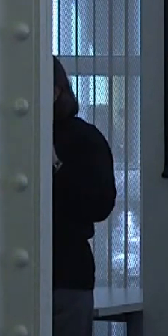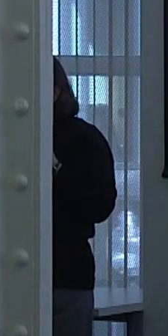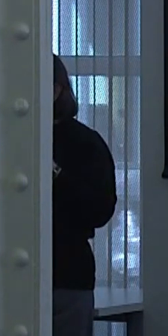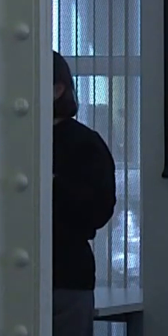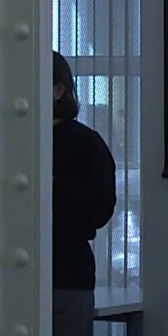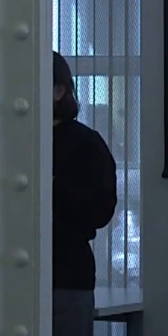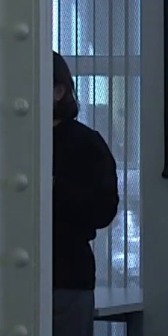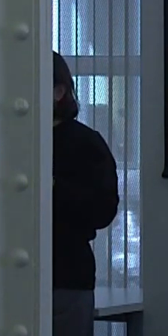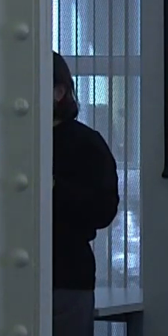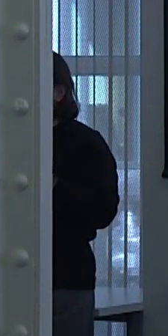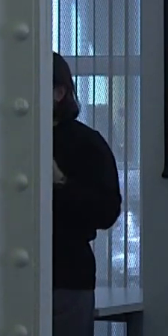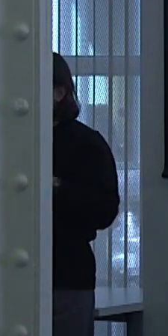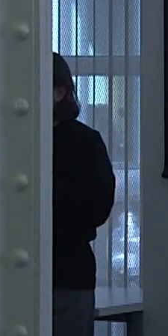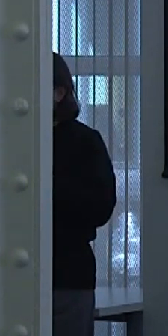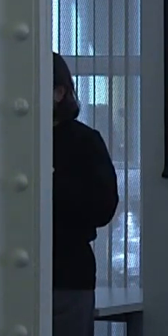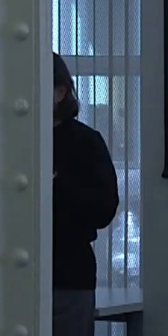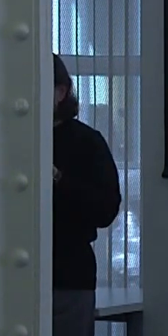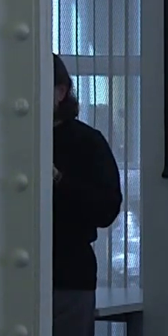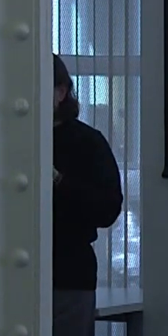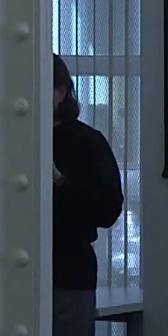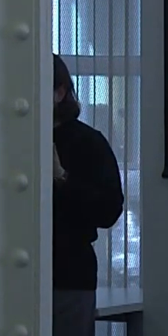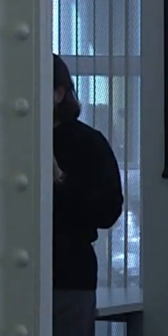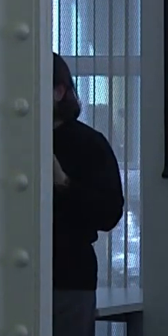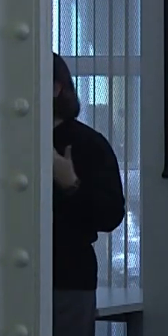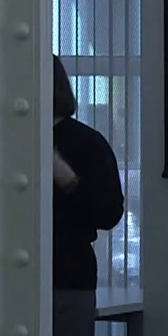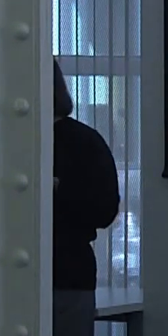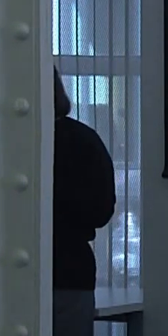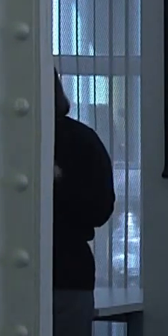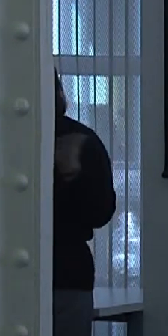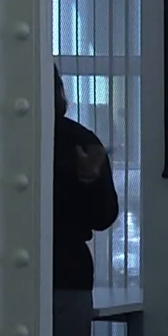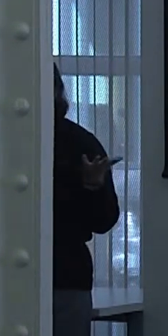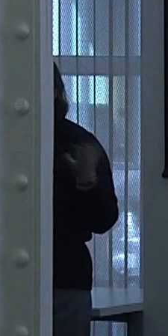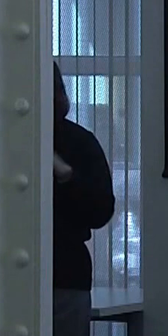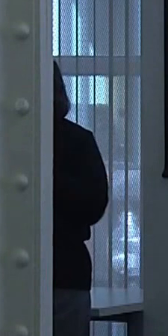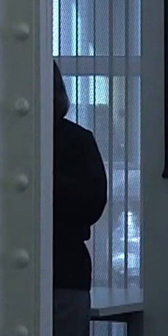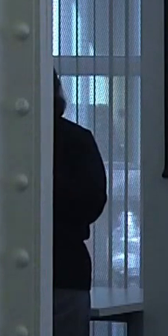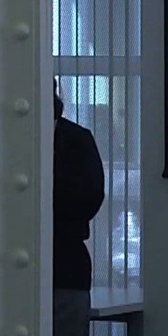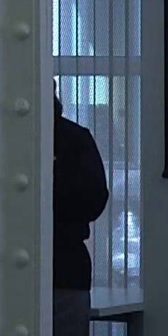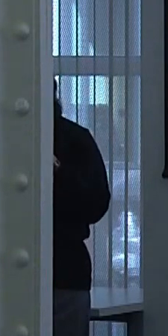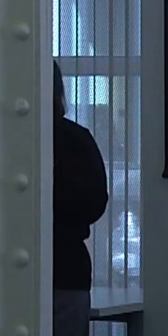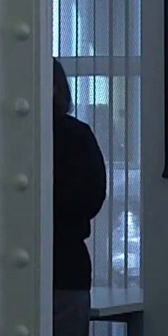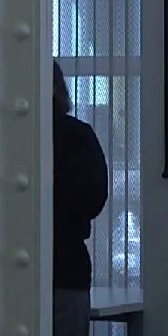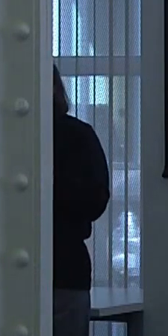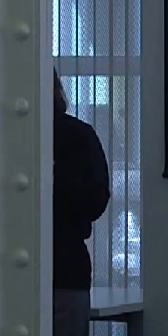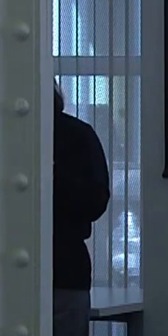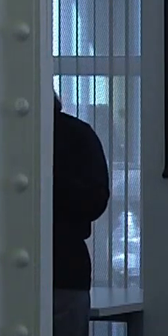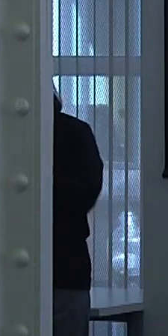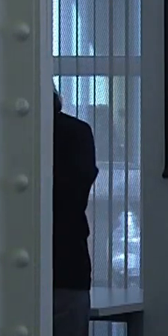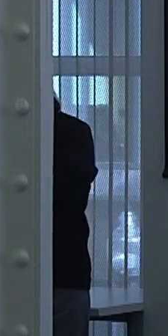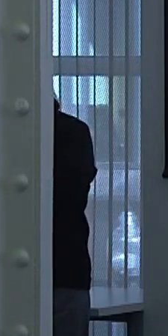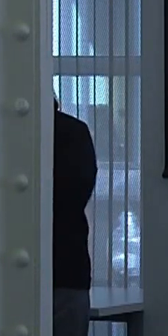to pay back, but didn't have all that much money. But I was doing a lot of things that I loved,